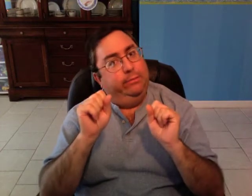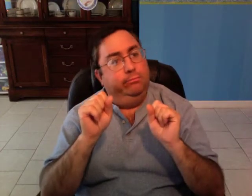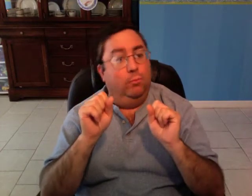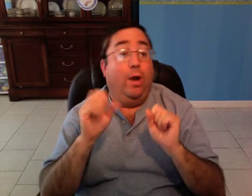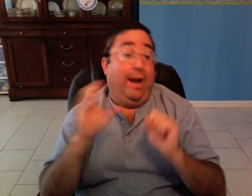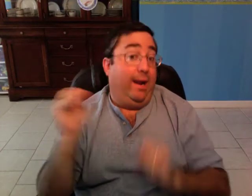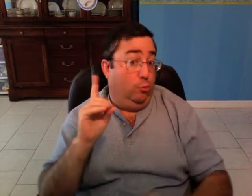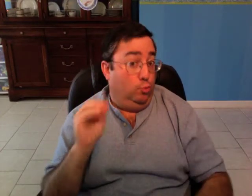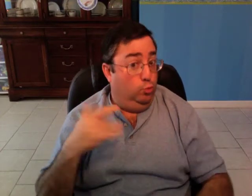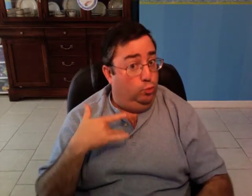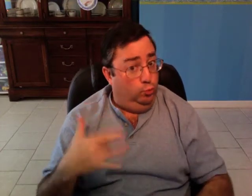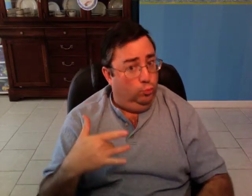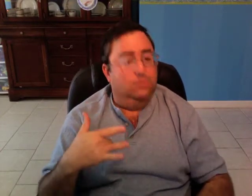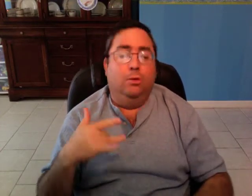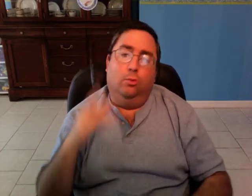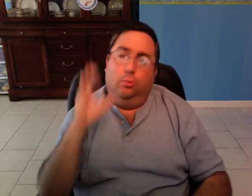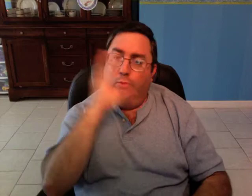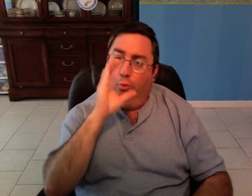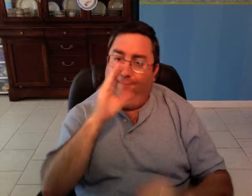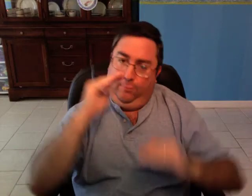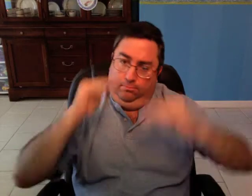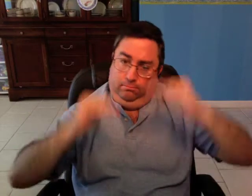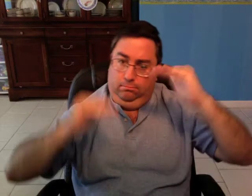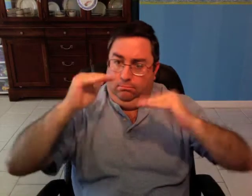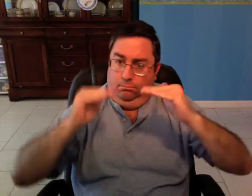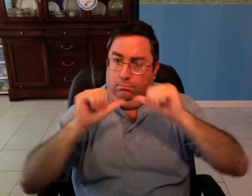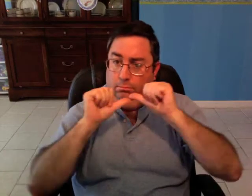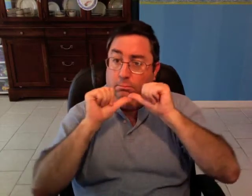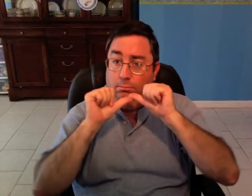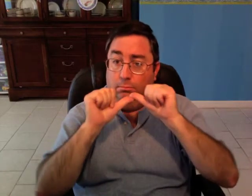Cultures can and do look for an equilibrium.